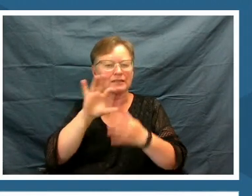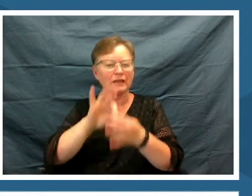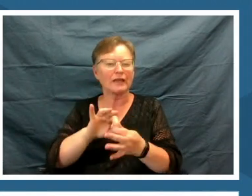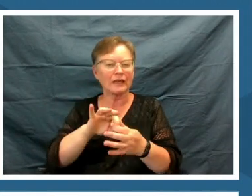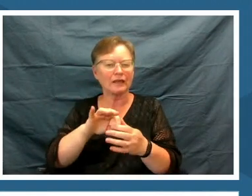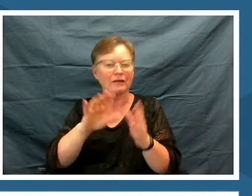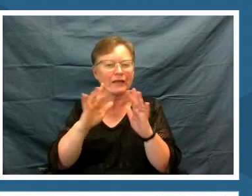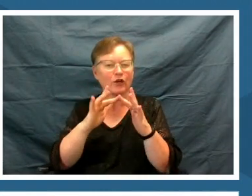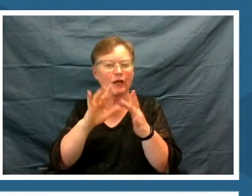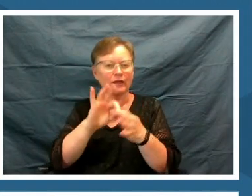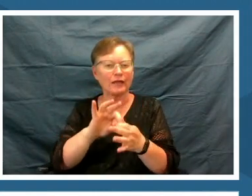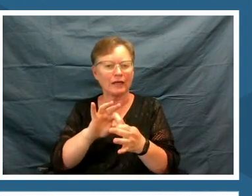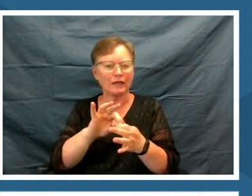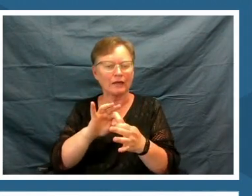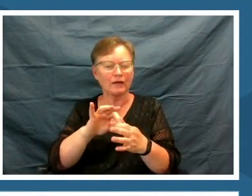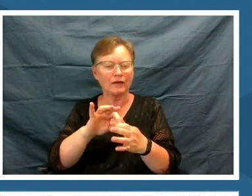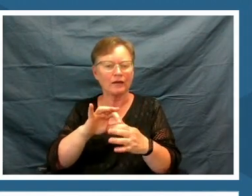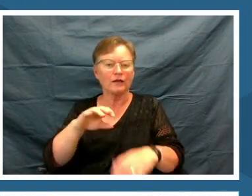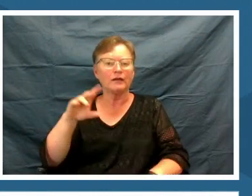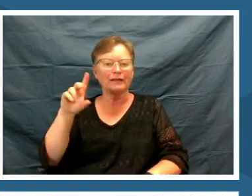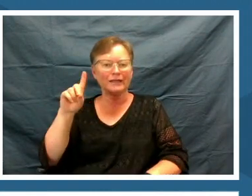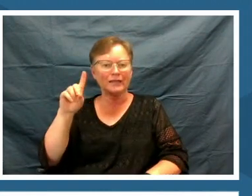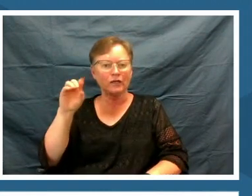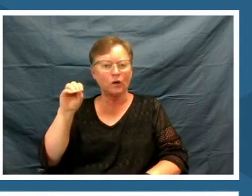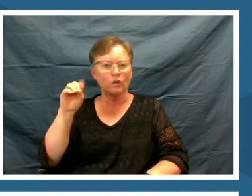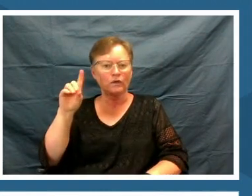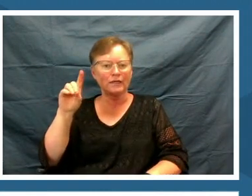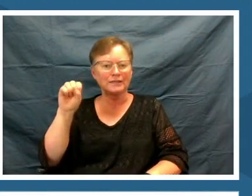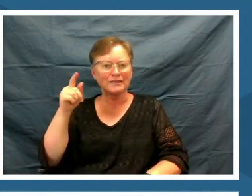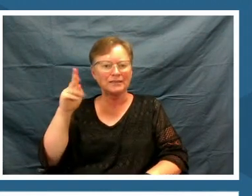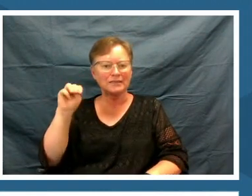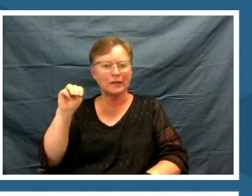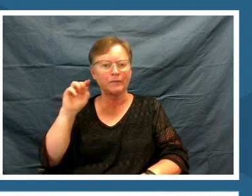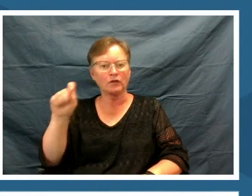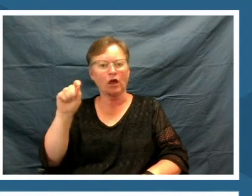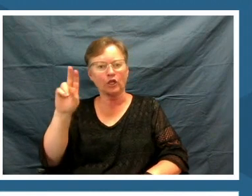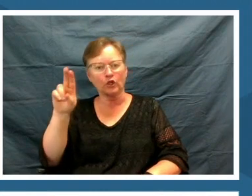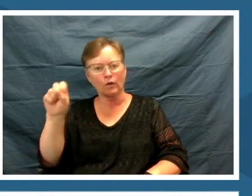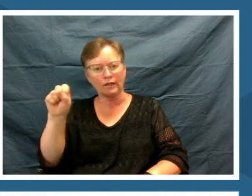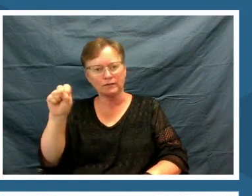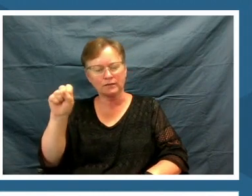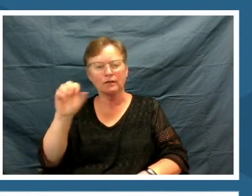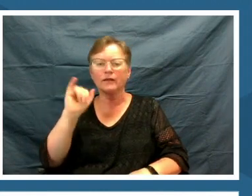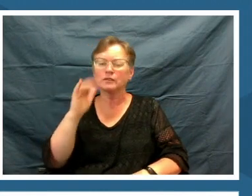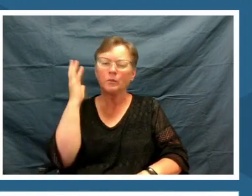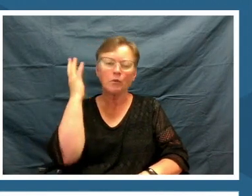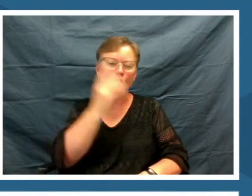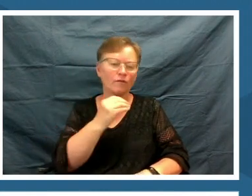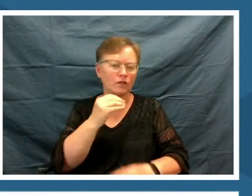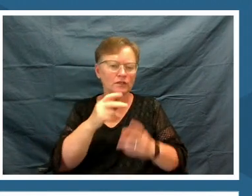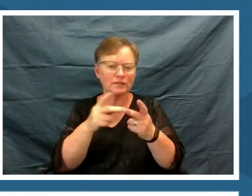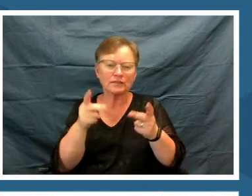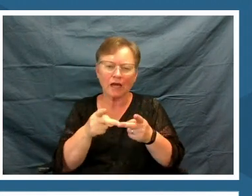and that's the central website for these efforts it's really a beautiful site um